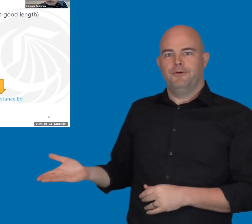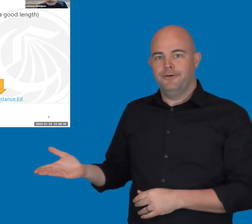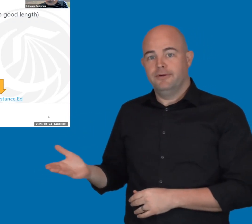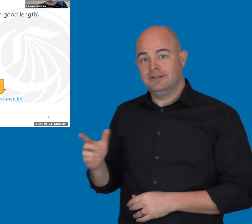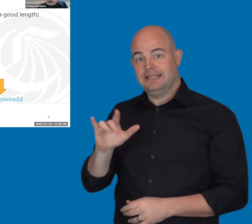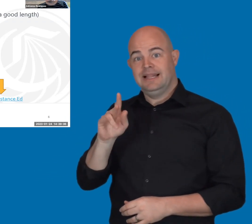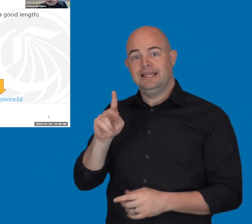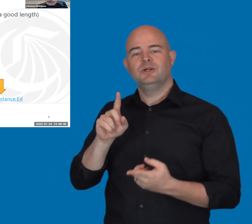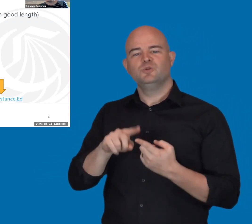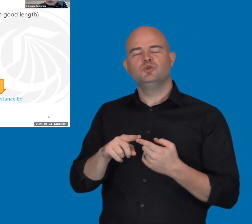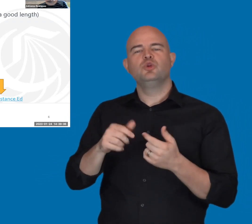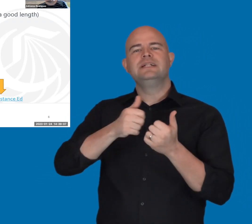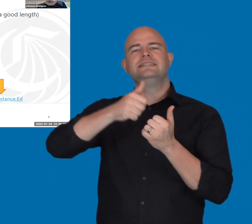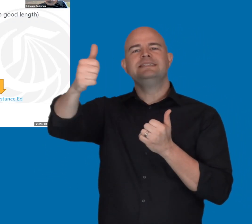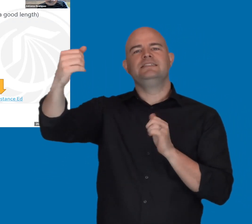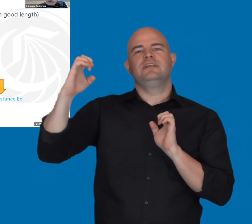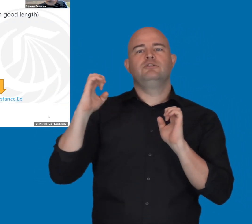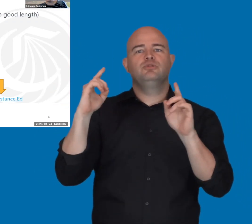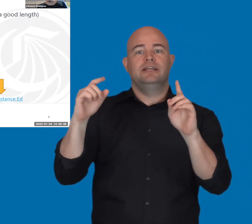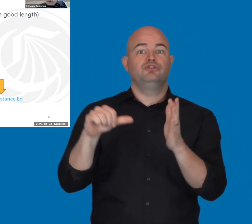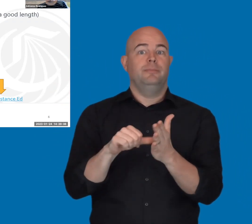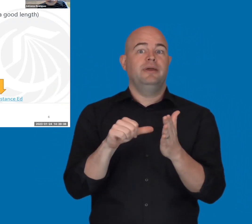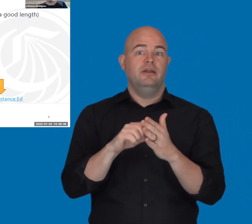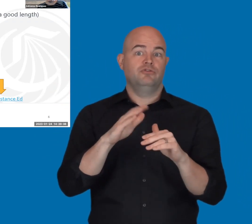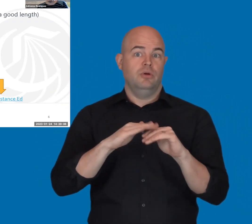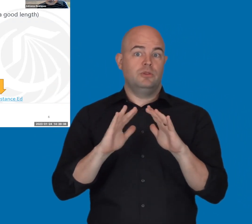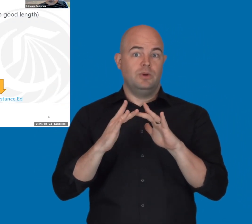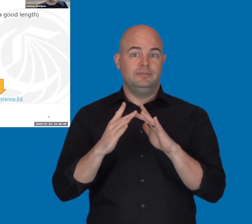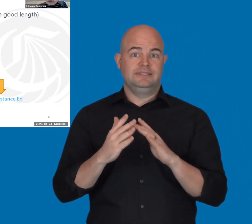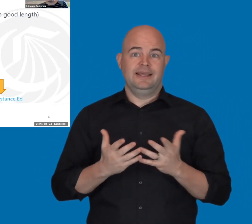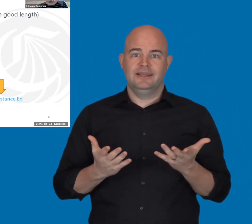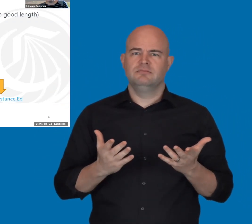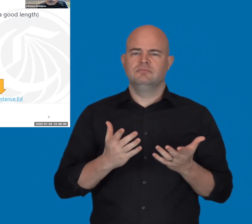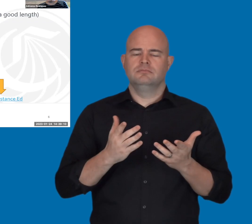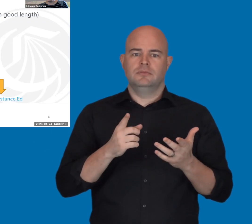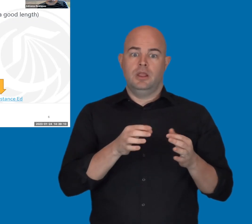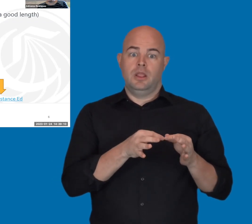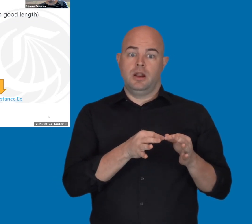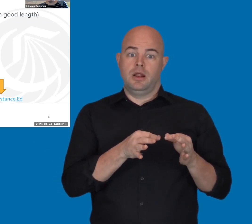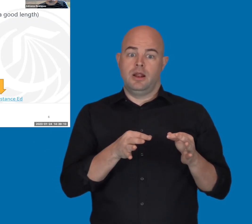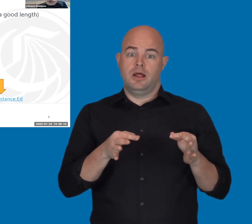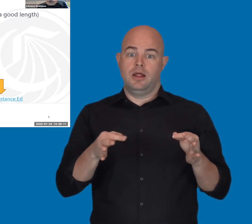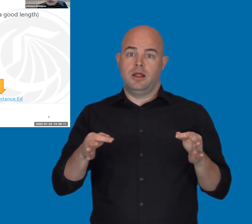to our distance education page on our website. It's a really long link.